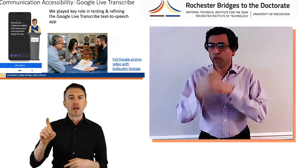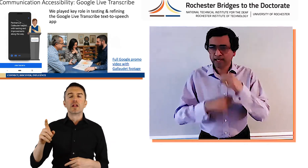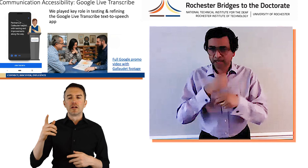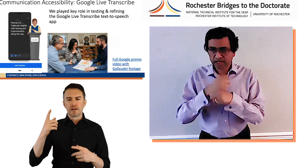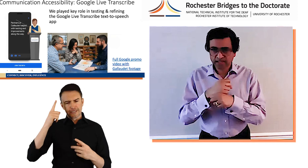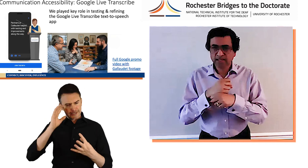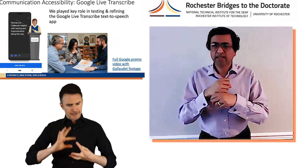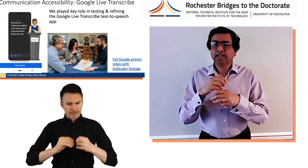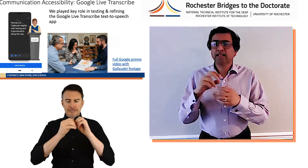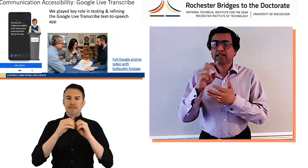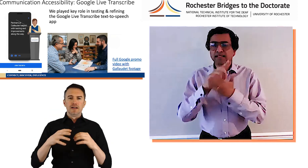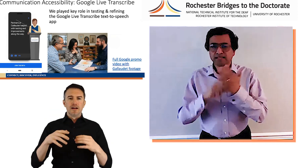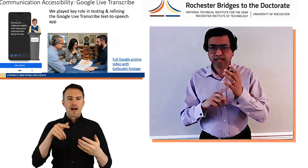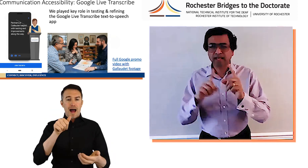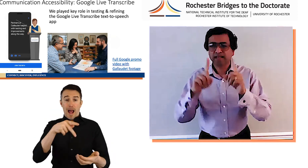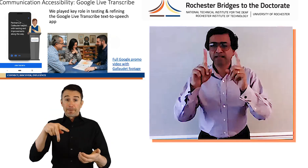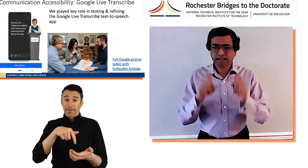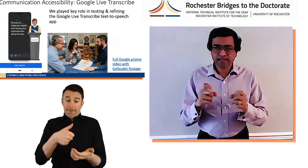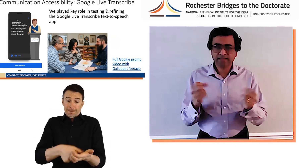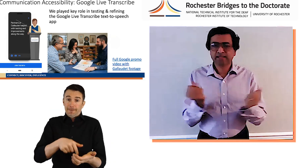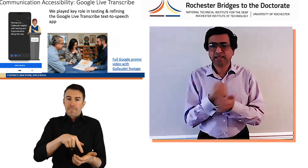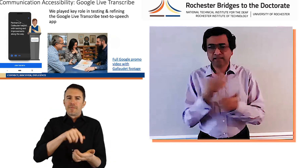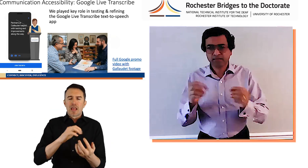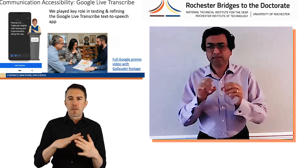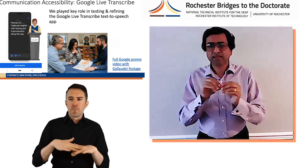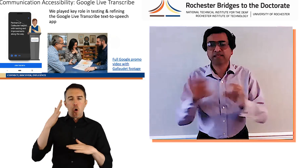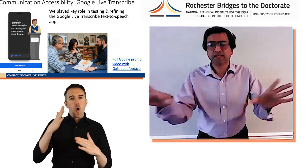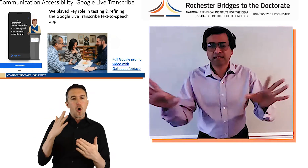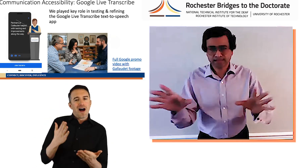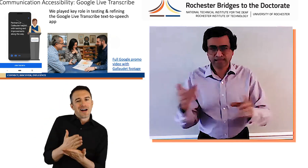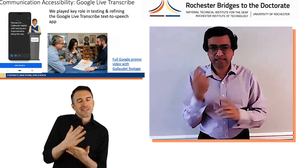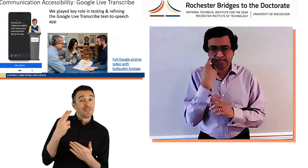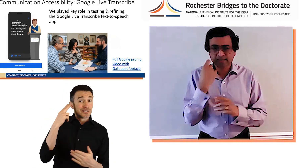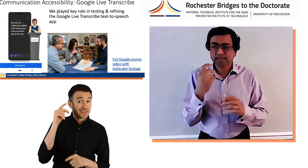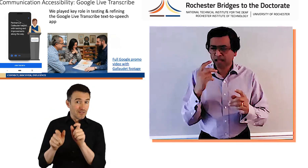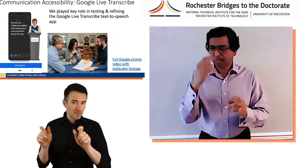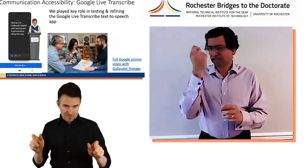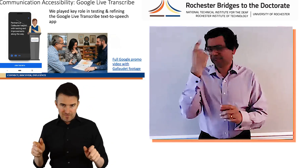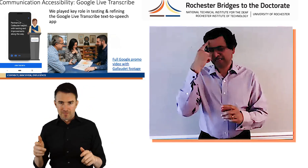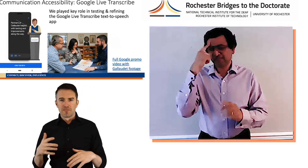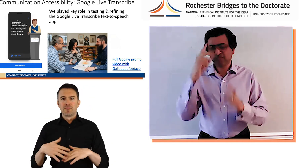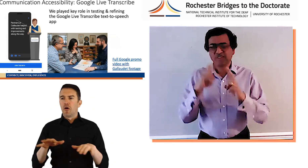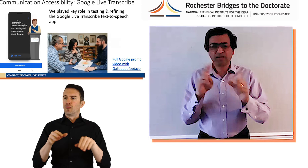I created, designed, disseminated everything. It's pretty popular.